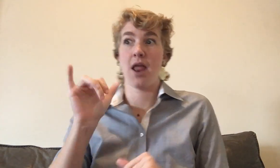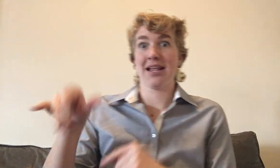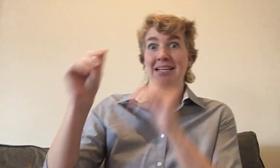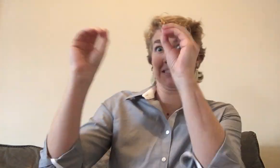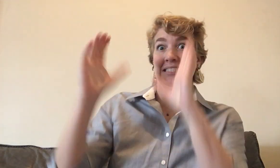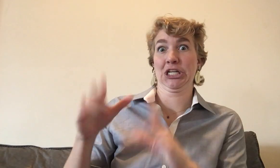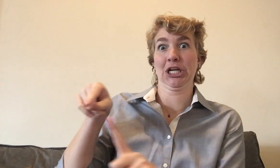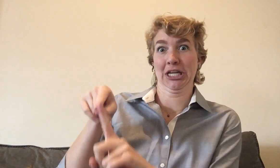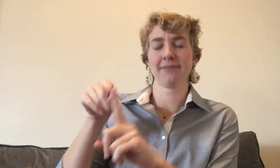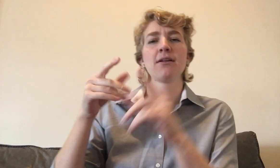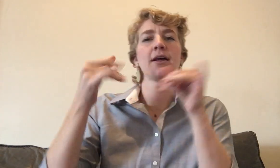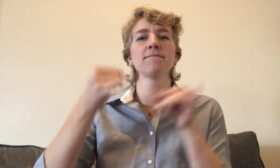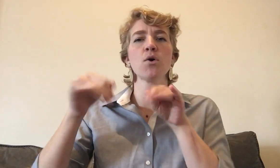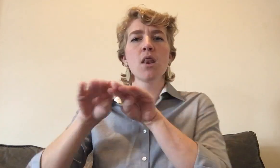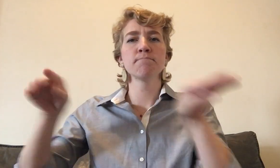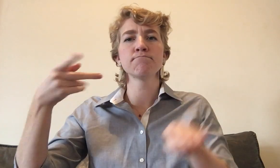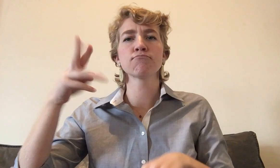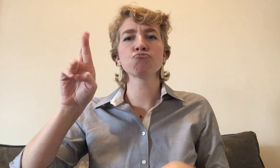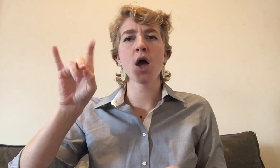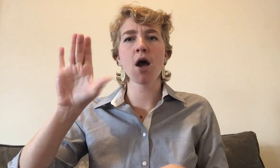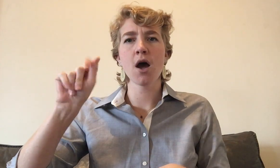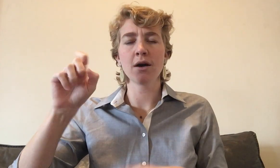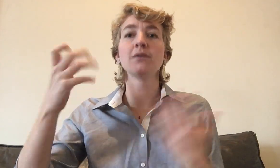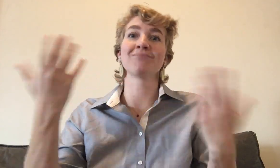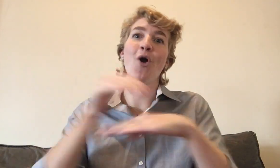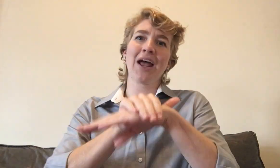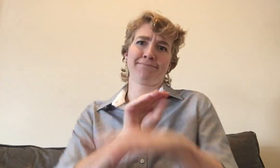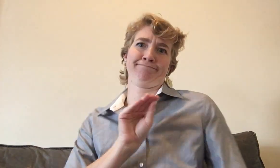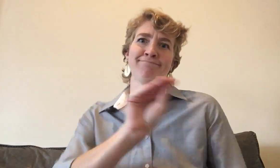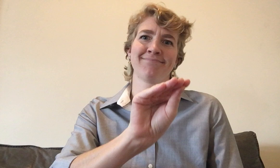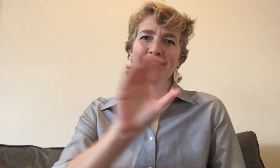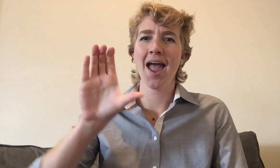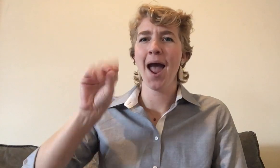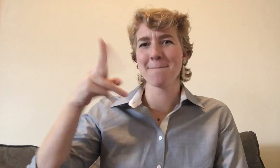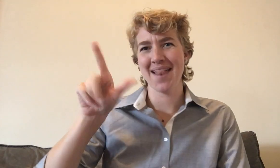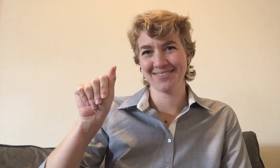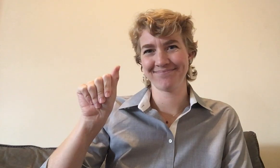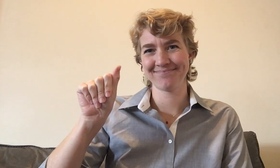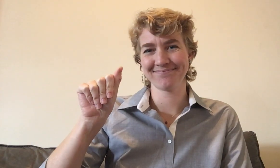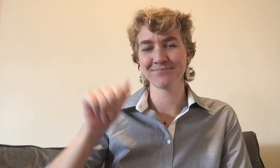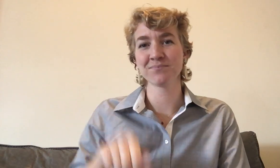the words 'a teacher' is an individual-level predicate, and for that reason, English uses a copula.